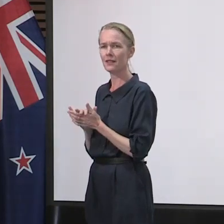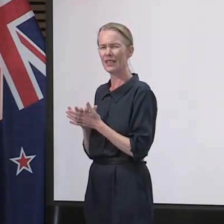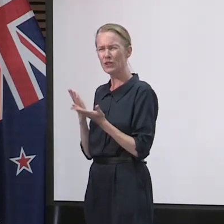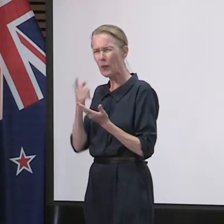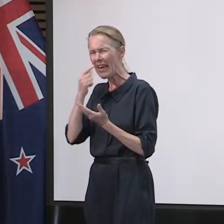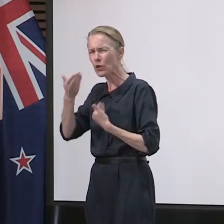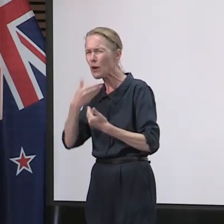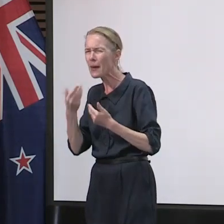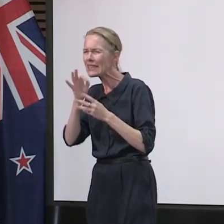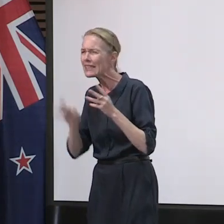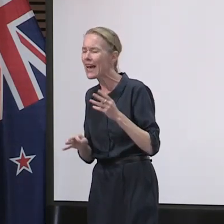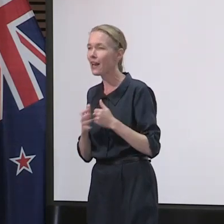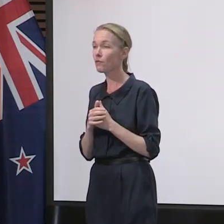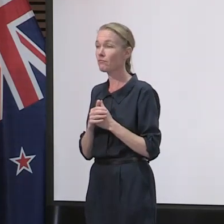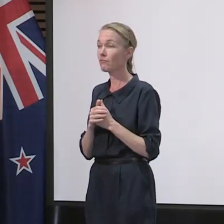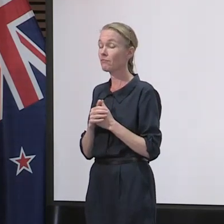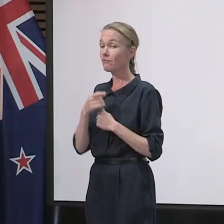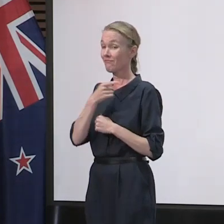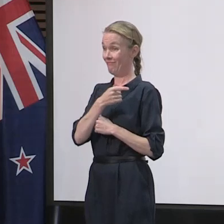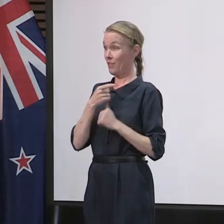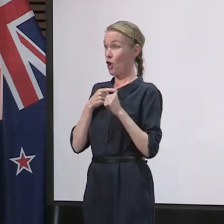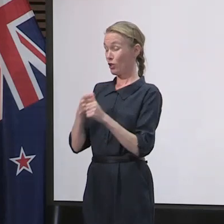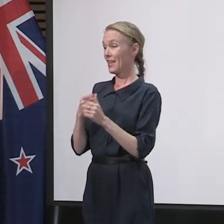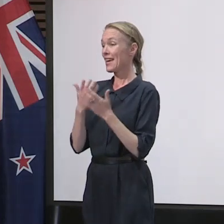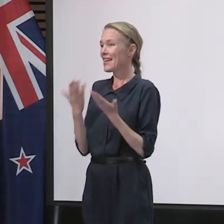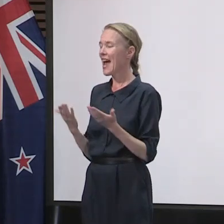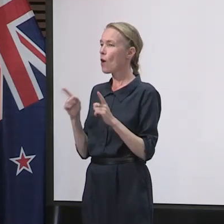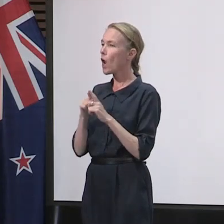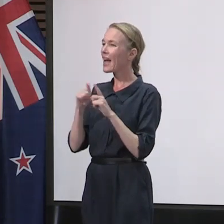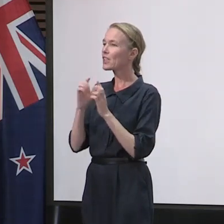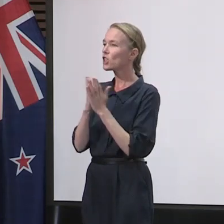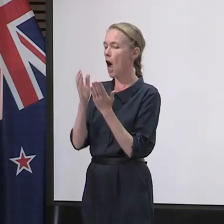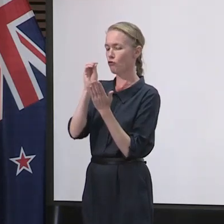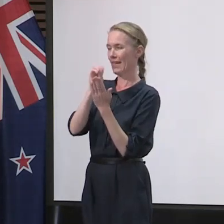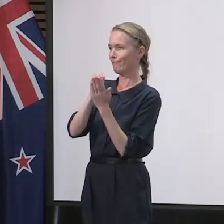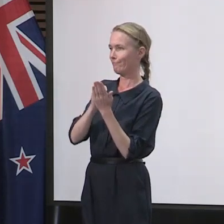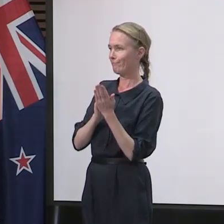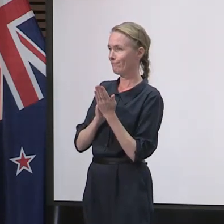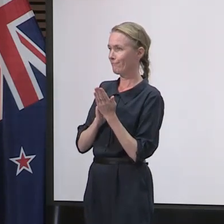registered, download it with the app, it does have benefit to them. It helps with them